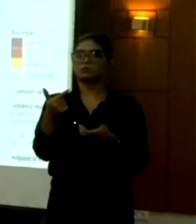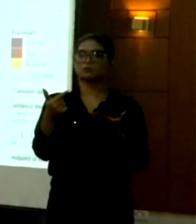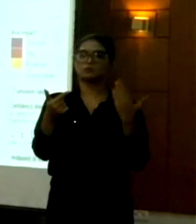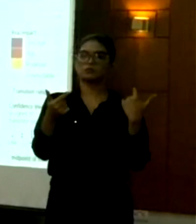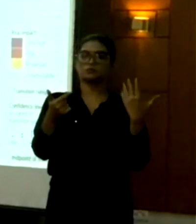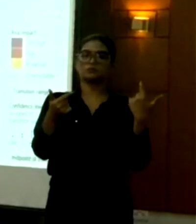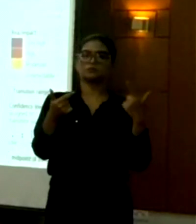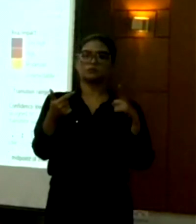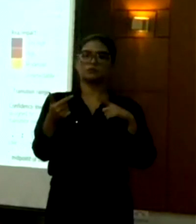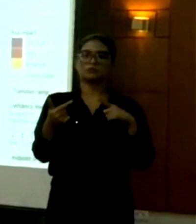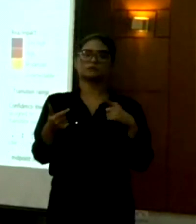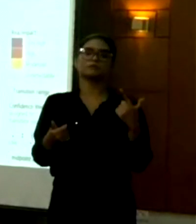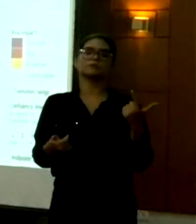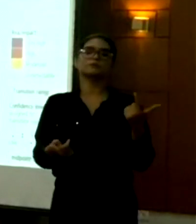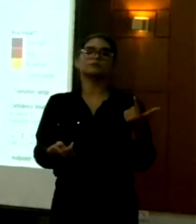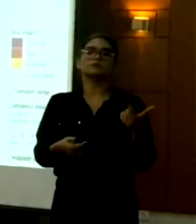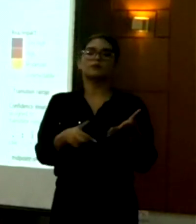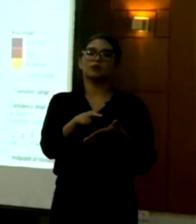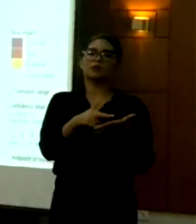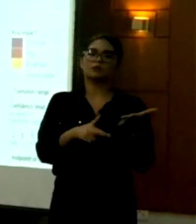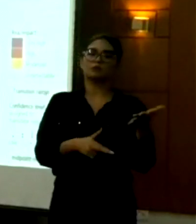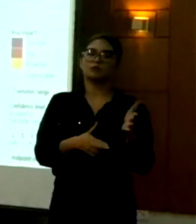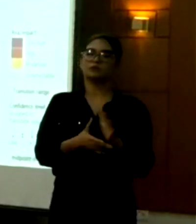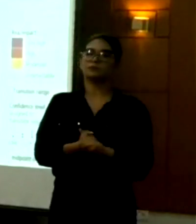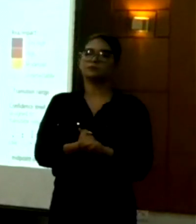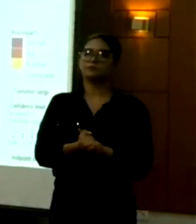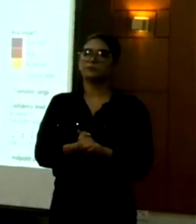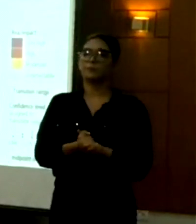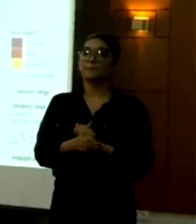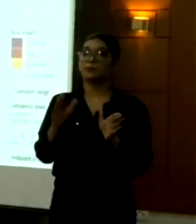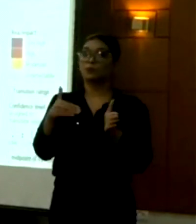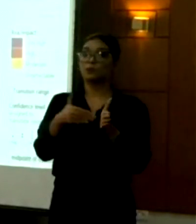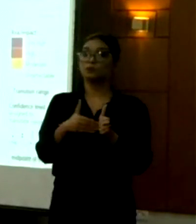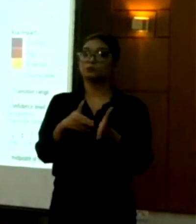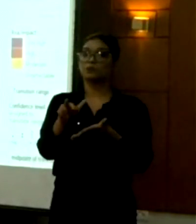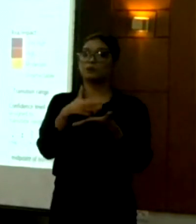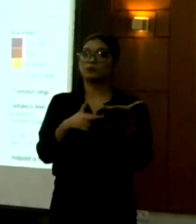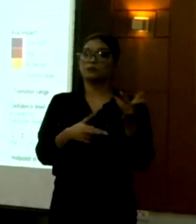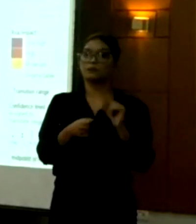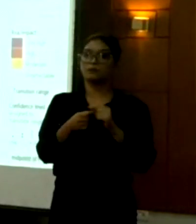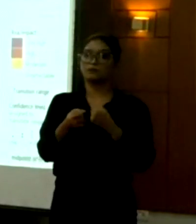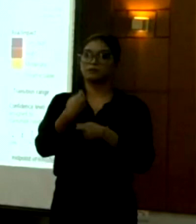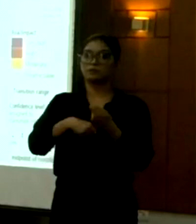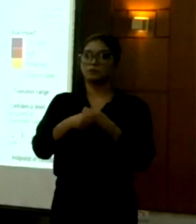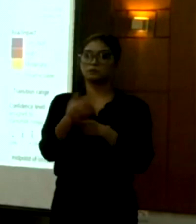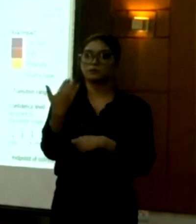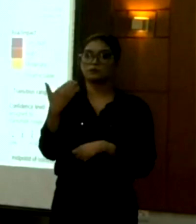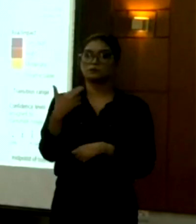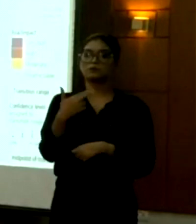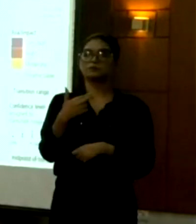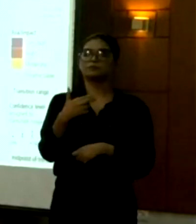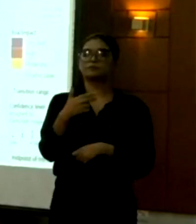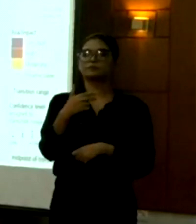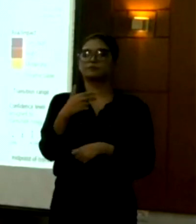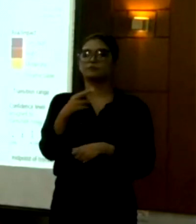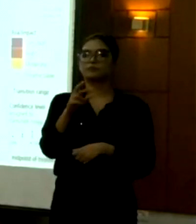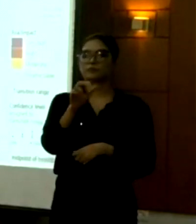report five from the PCC and the last report was made last year or six until or five